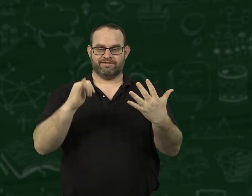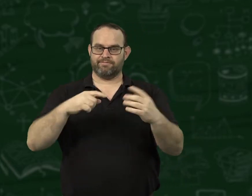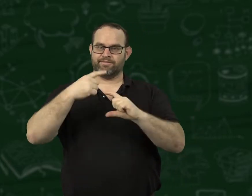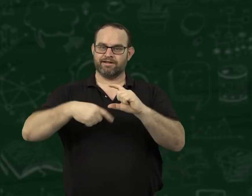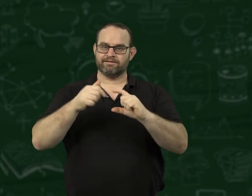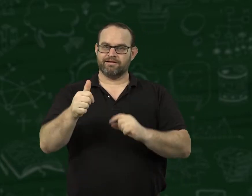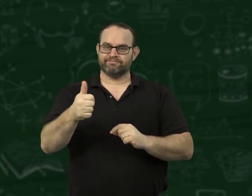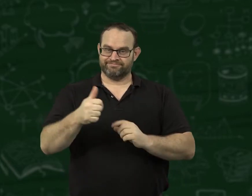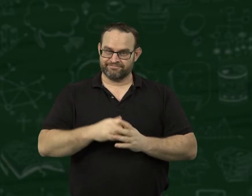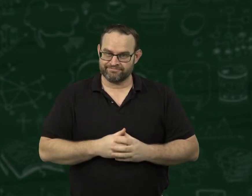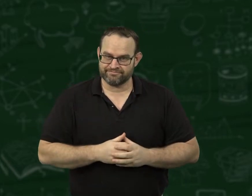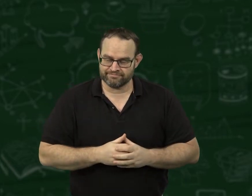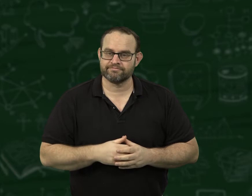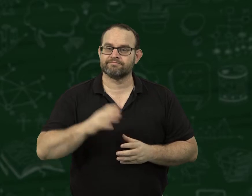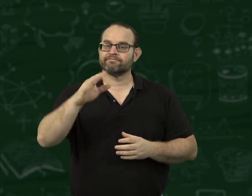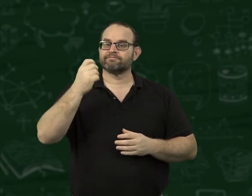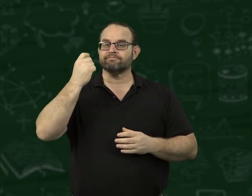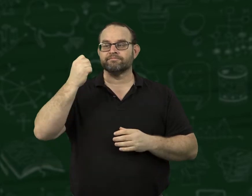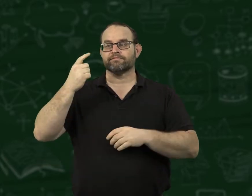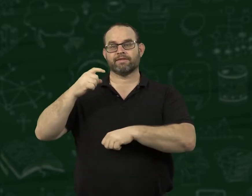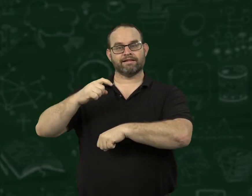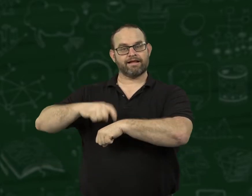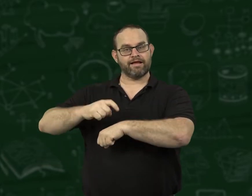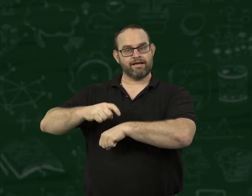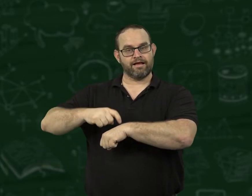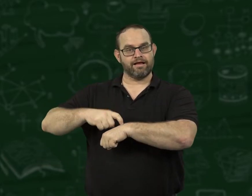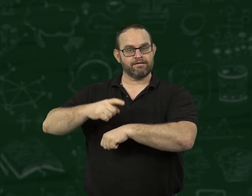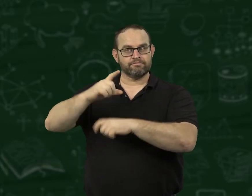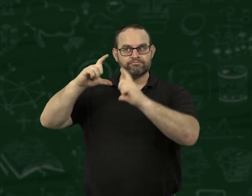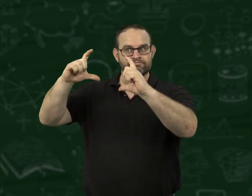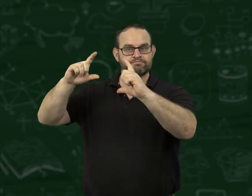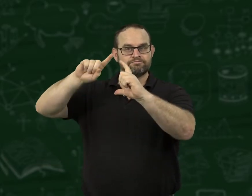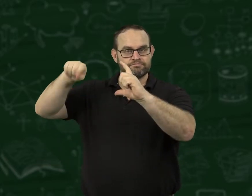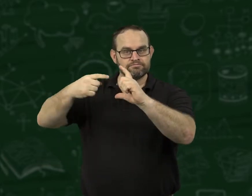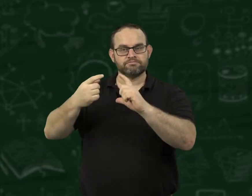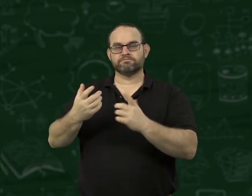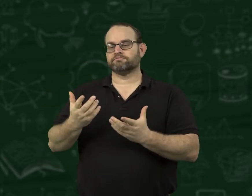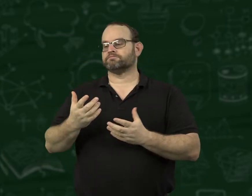That is base-ten. Now, consider the concept of time.